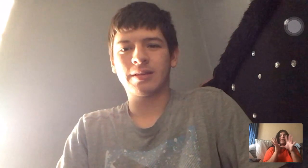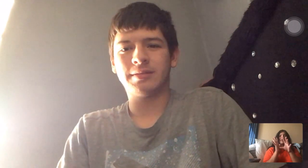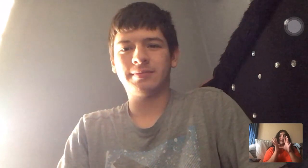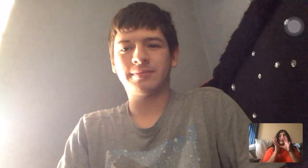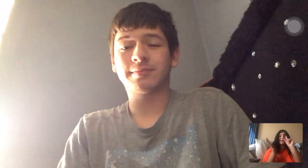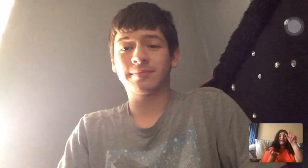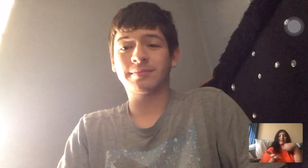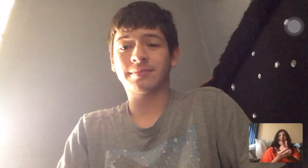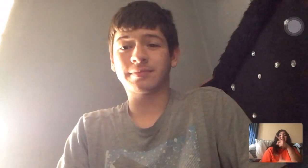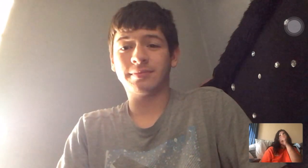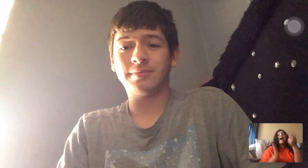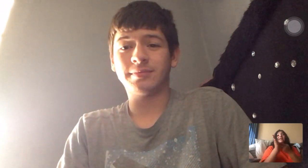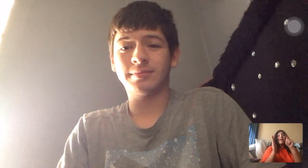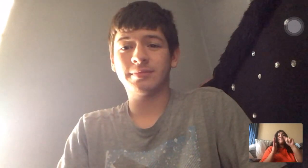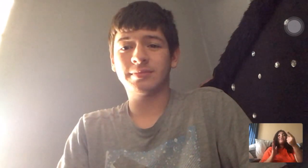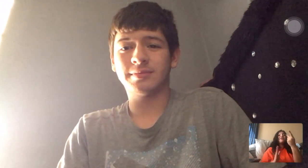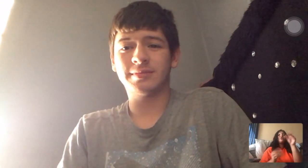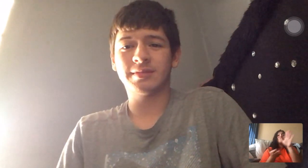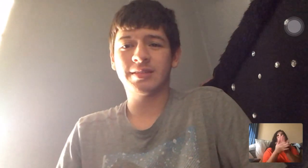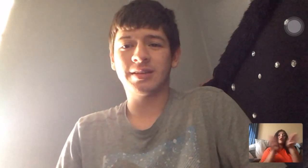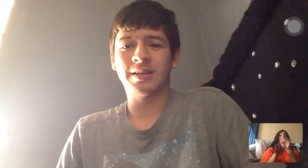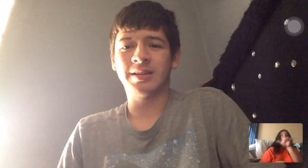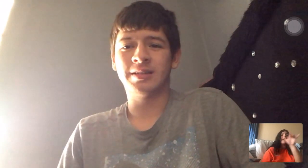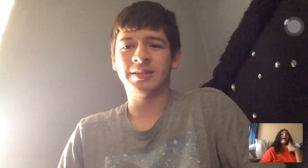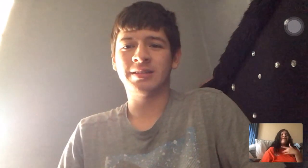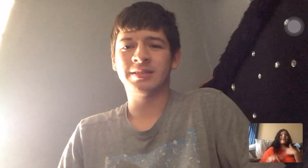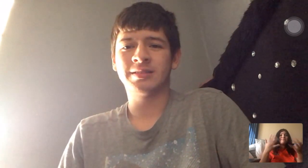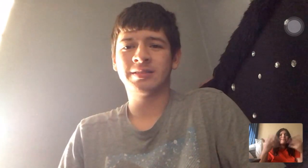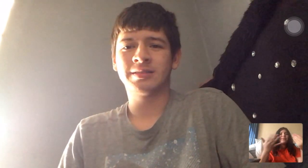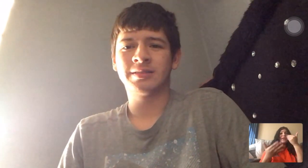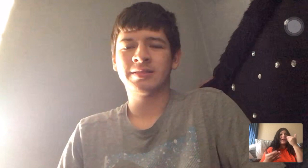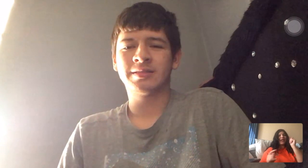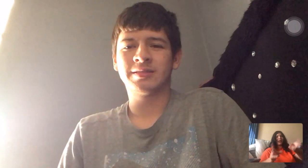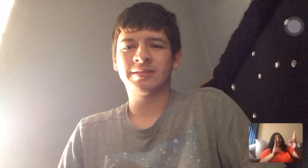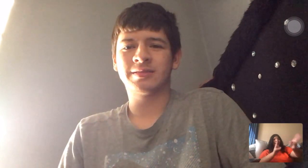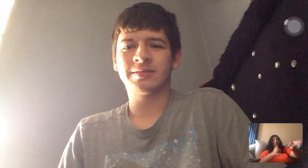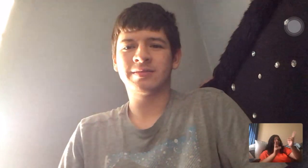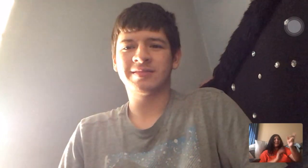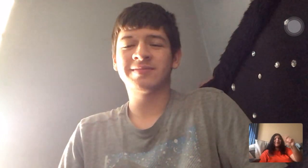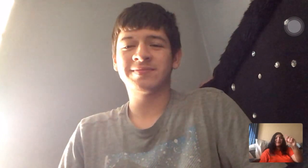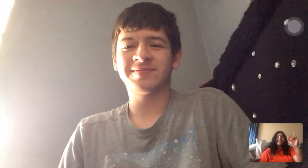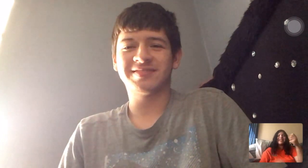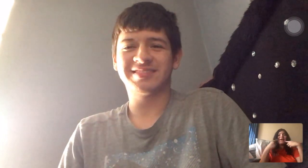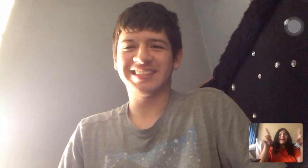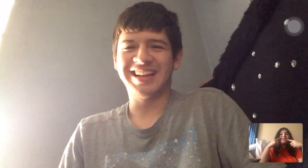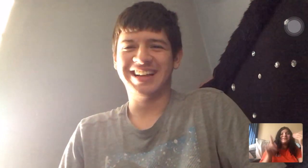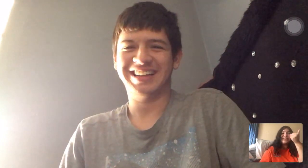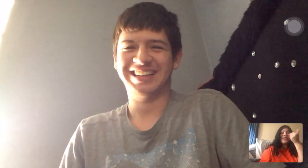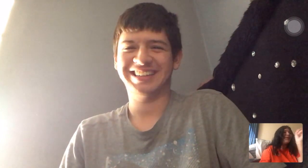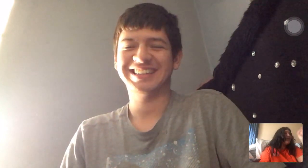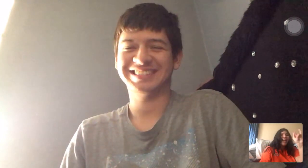To be honest, when the school announced closure, I was thinking, “Hurry up! Where are the announcements for the seniors?